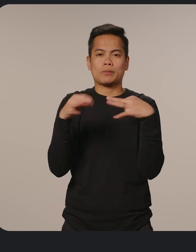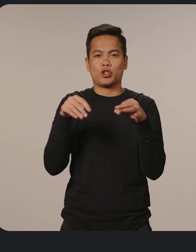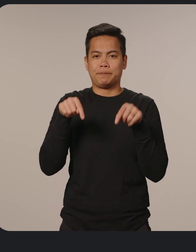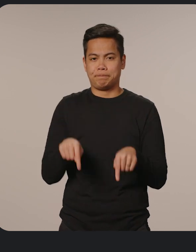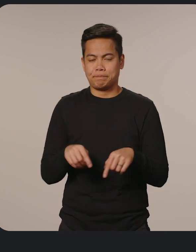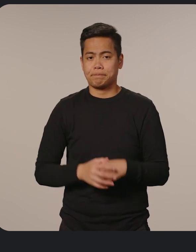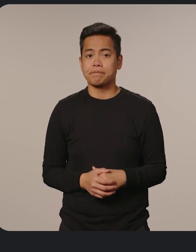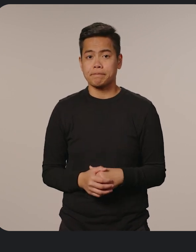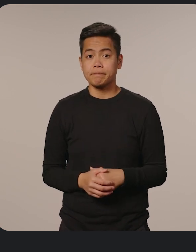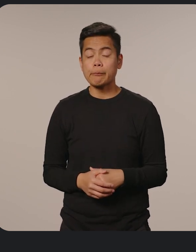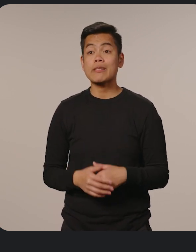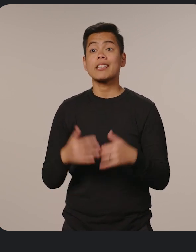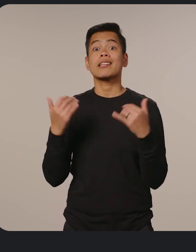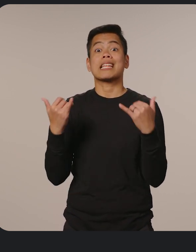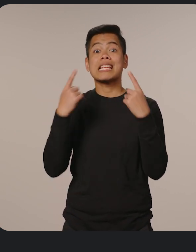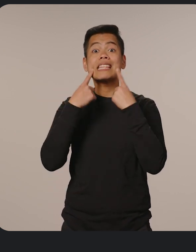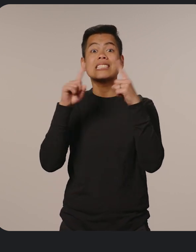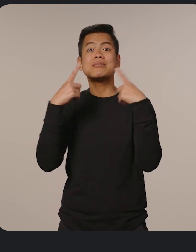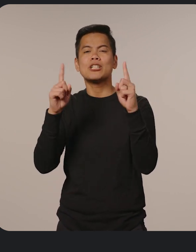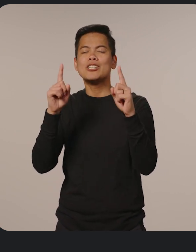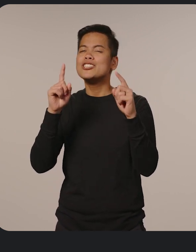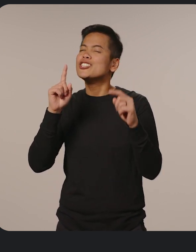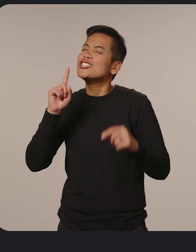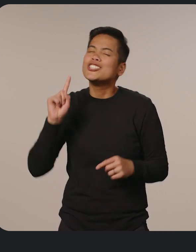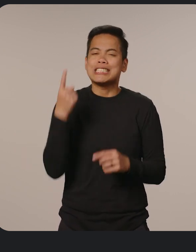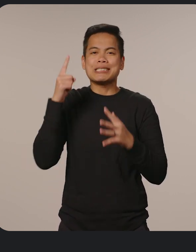of how we're making Google Home the best place for smart home